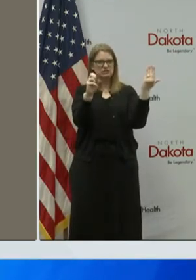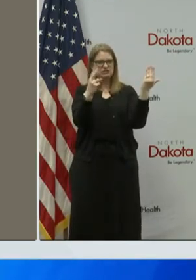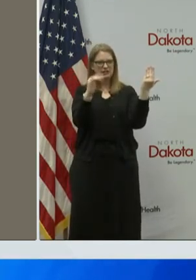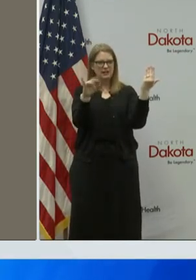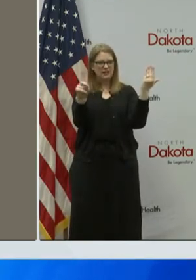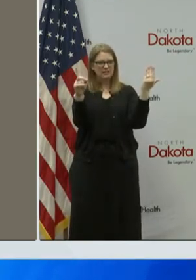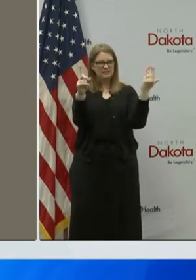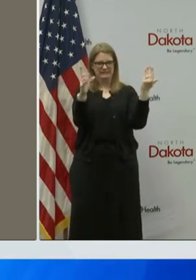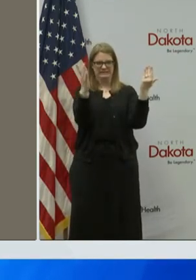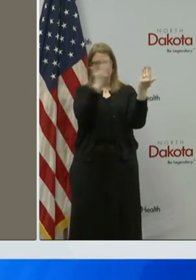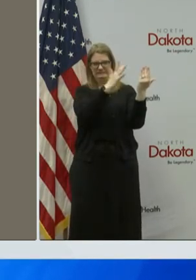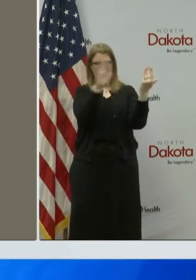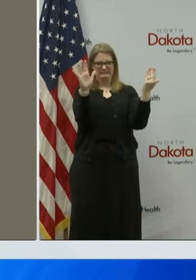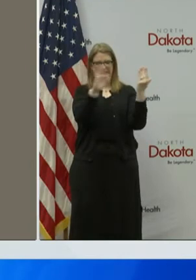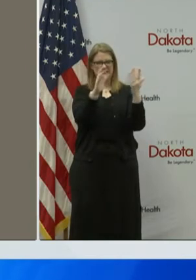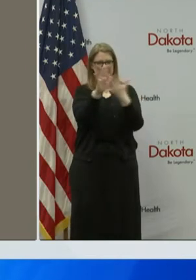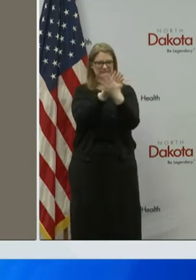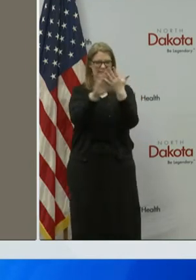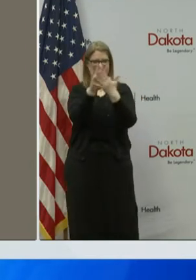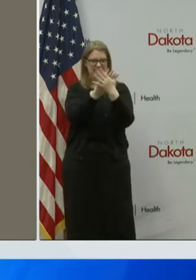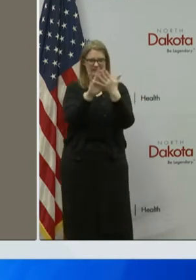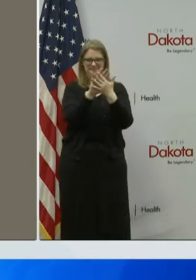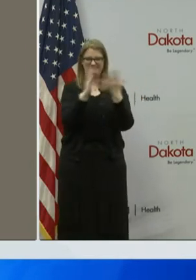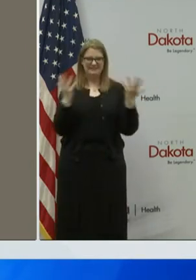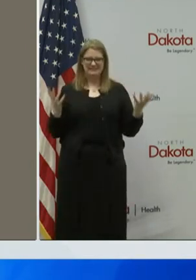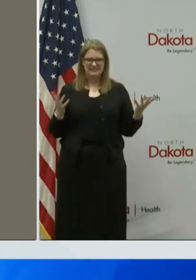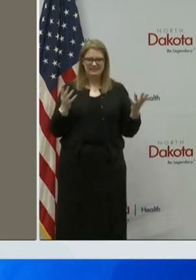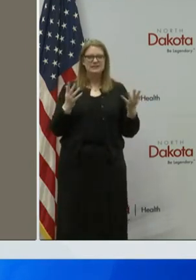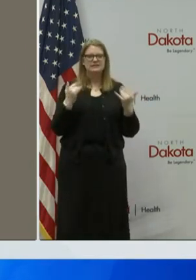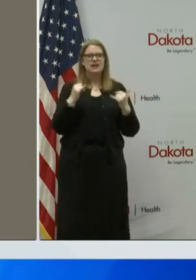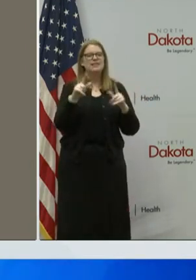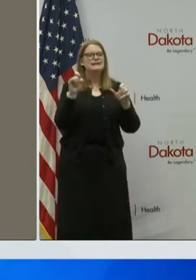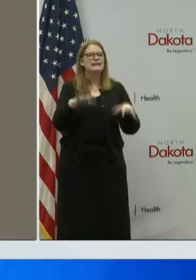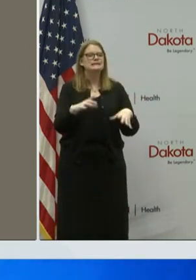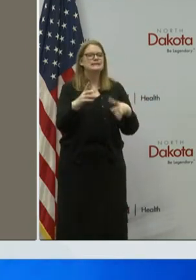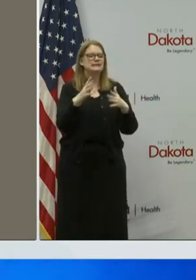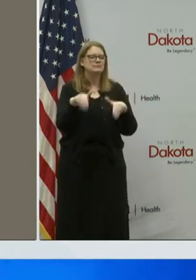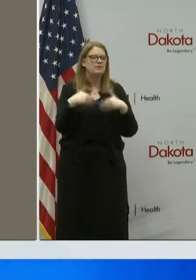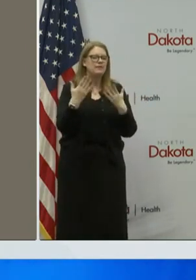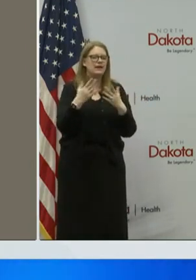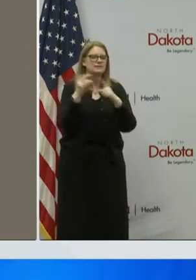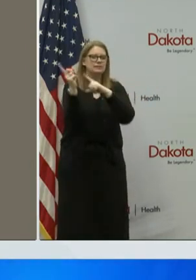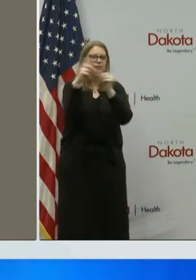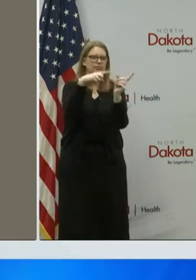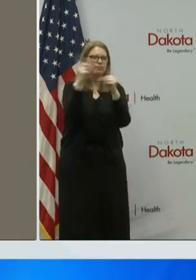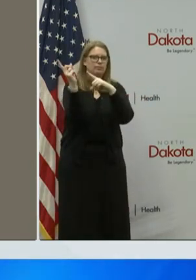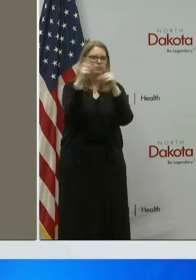PROBLEM. AND SO THE TESTING AND GETTING A LOT MORE TESTING DONE IS ACCESS KIND OF A WINDSHIELD WIPER AS